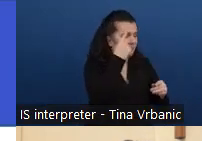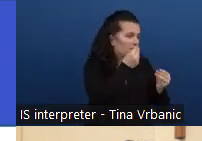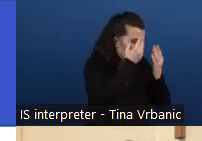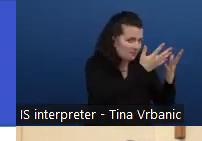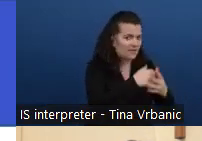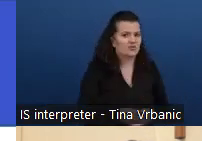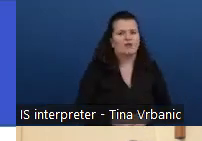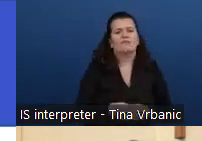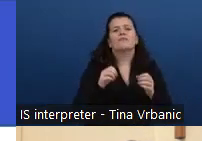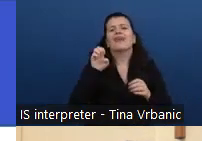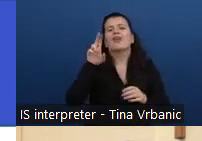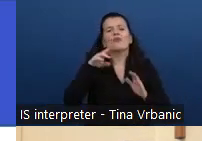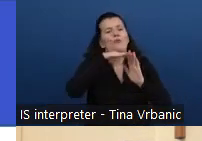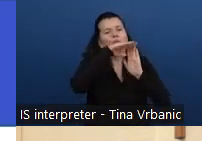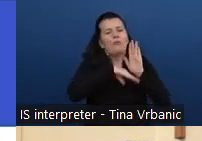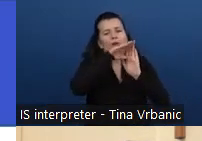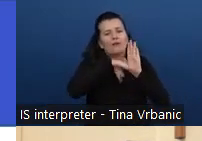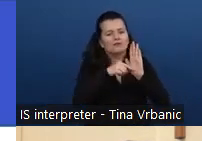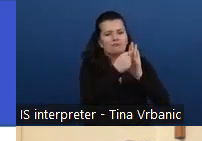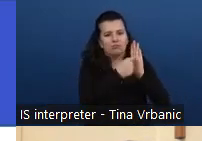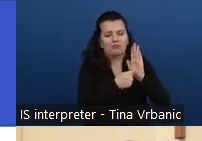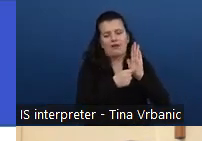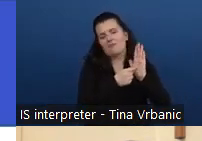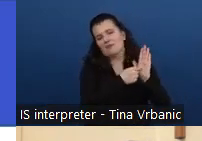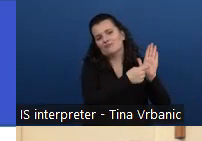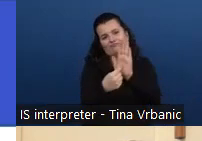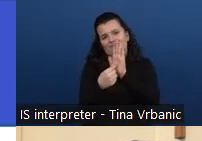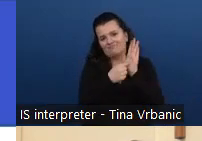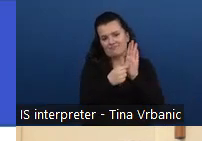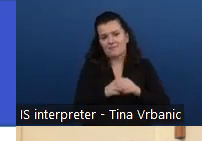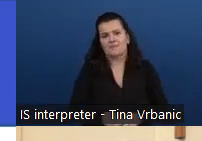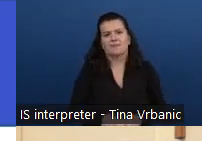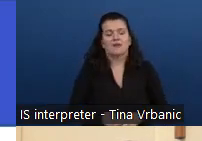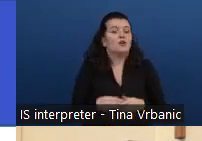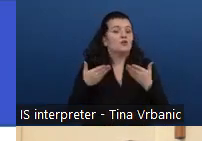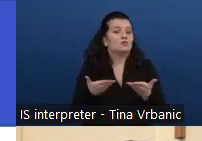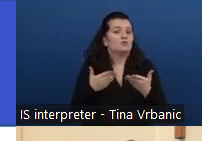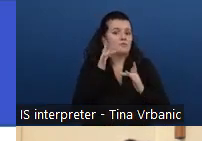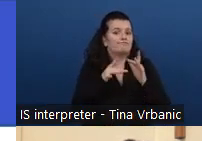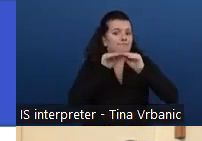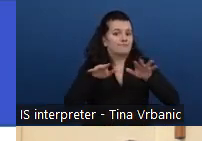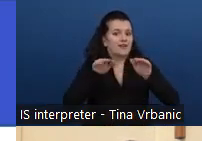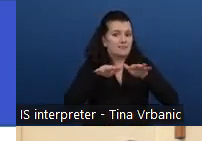I will get today's webinar off with a little bit of forward-looking information about what